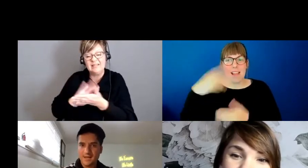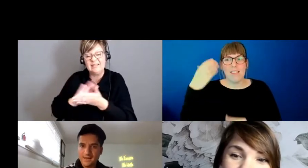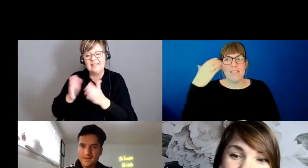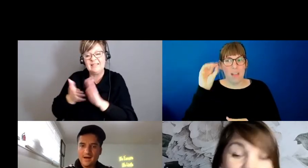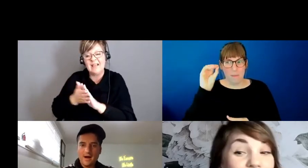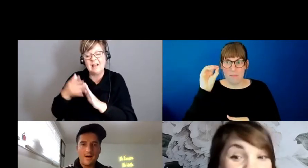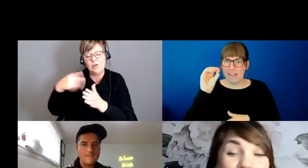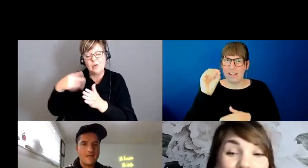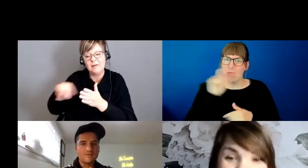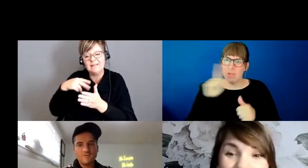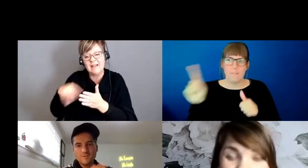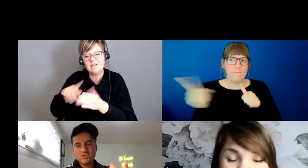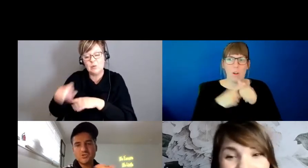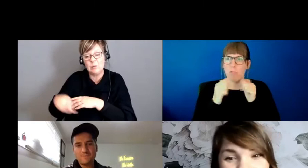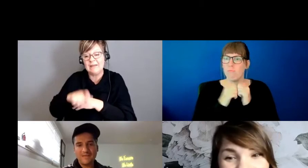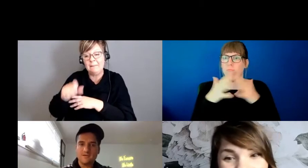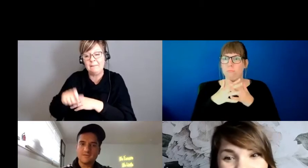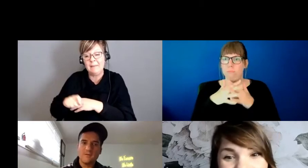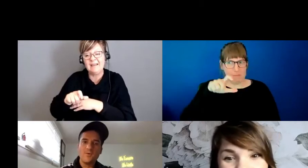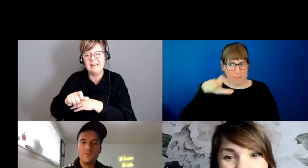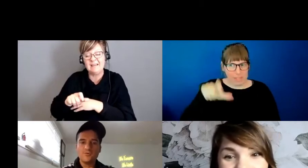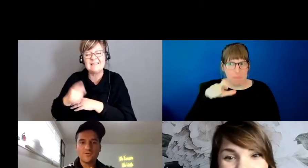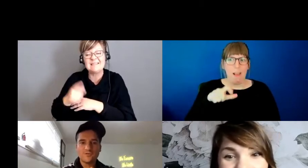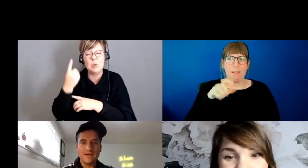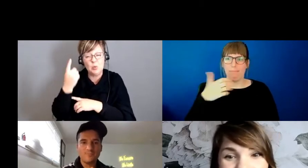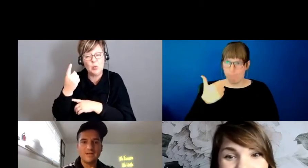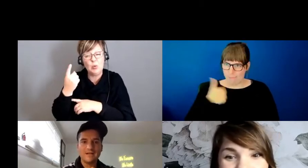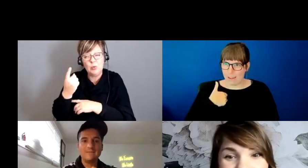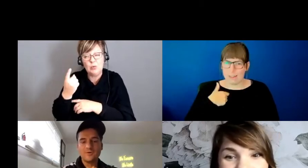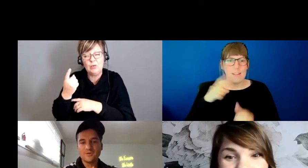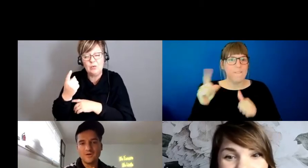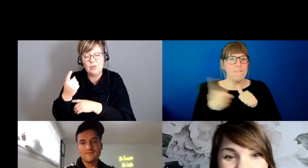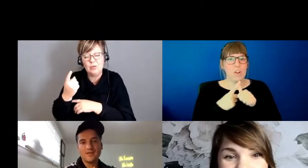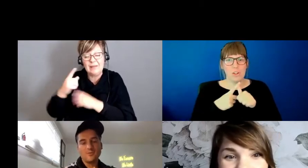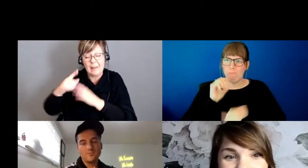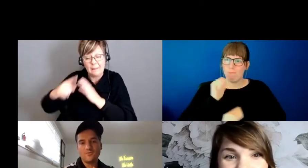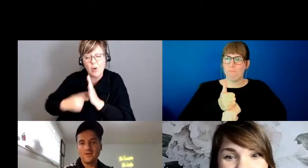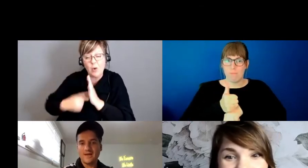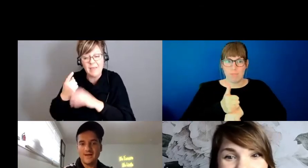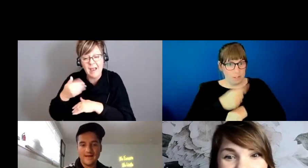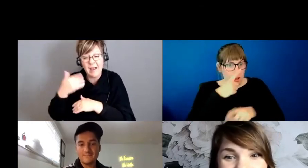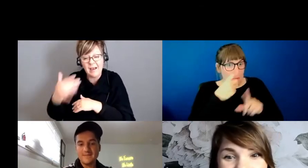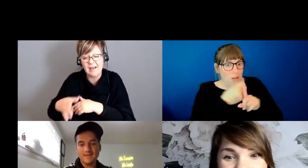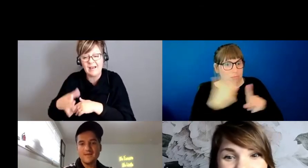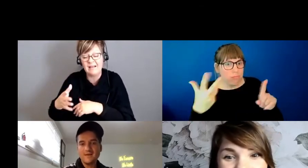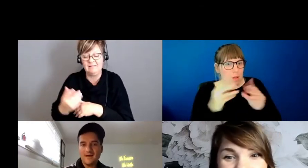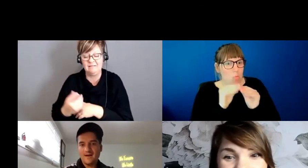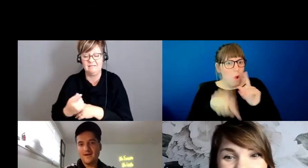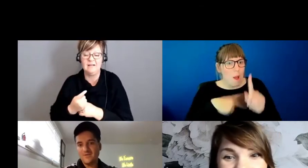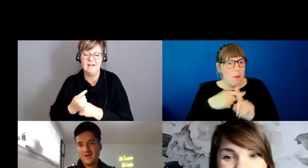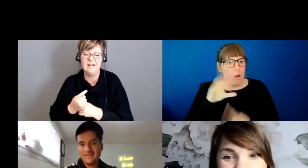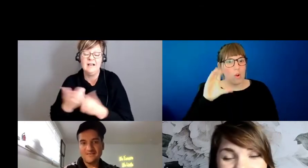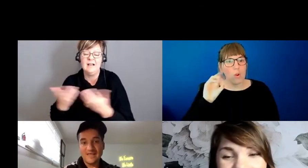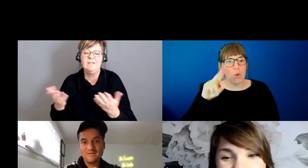CREATED IN QUEBEC AND IN CANADA. COULD YOU TELL US MORE ABOUT CORPUSCULE DANCE COMPANY?